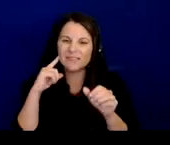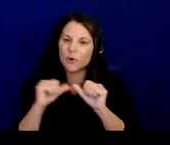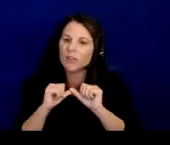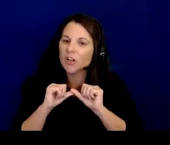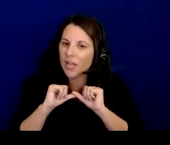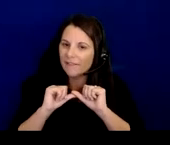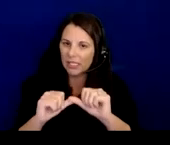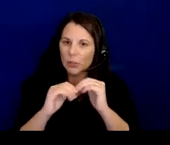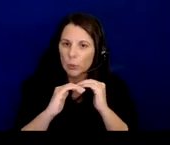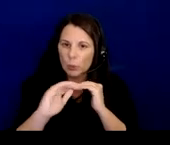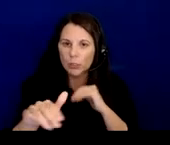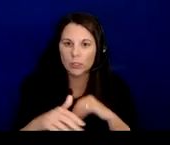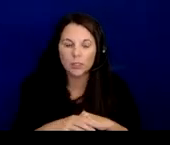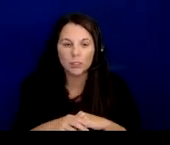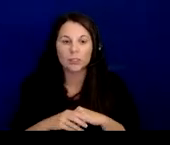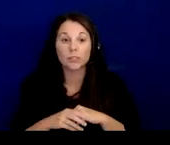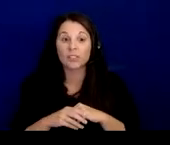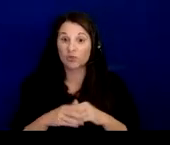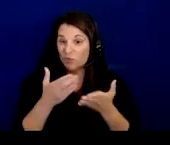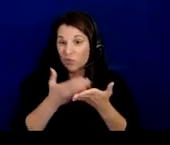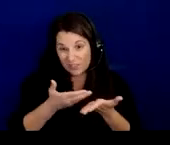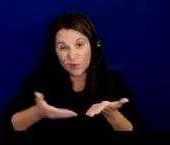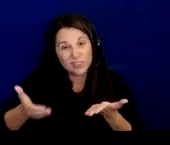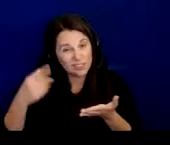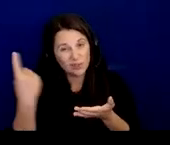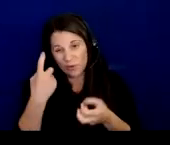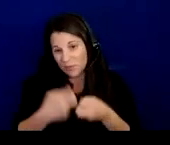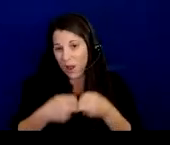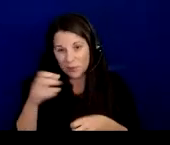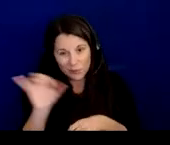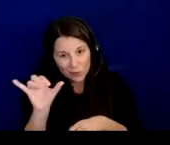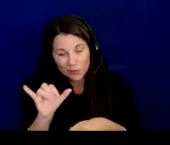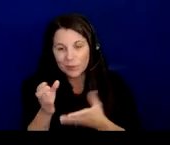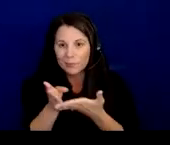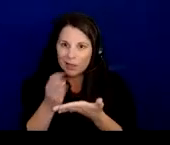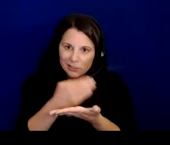Resource is having resources to do it is always a problem working with the budget, whatever it may be,